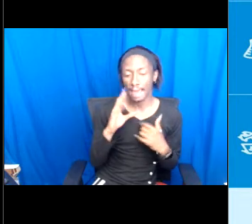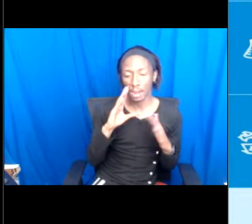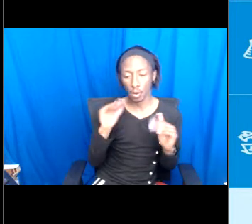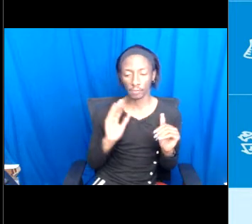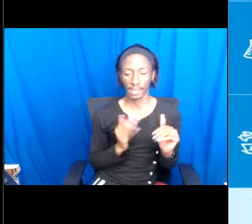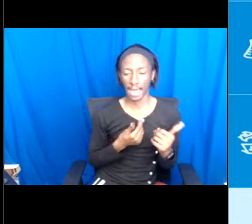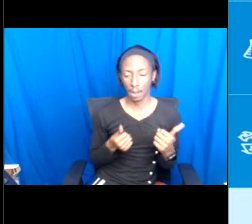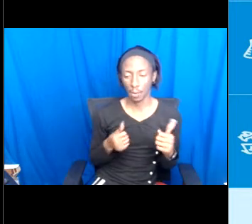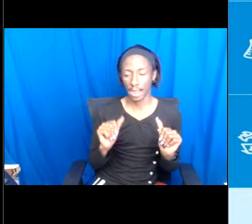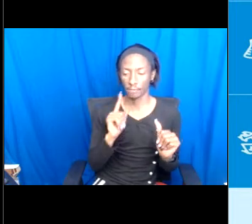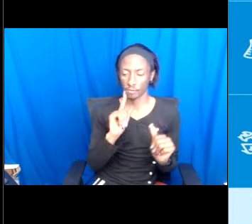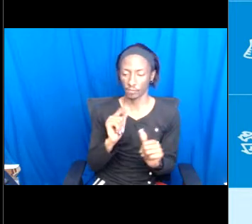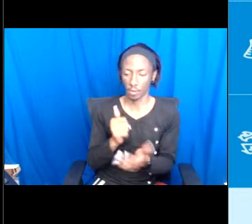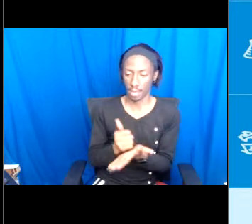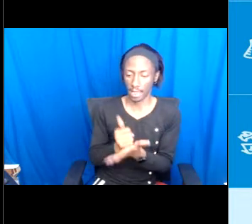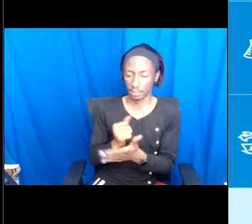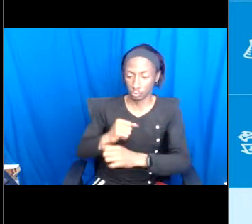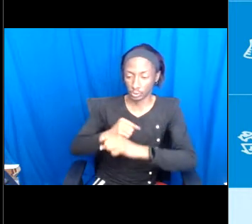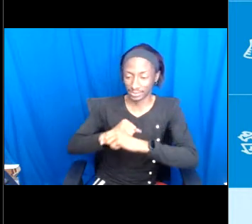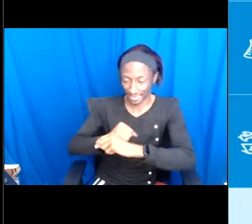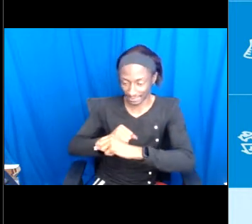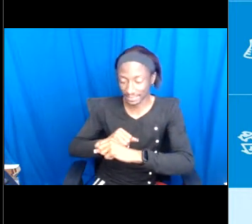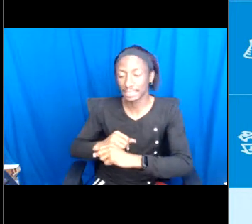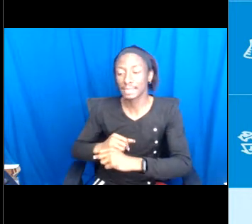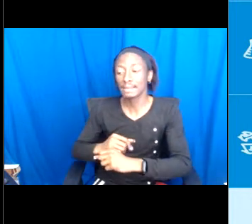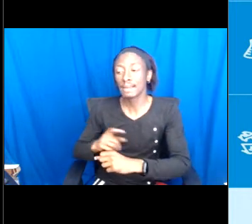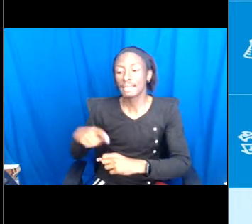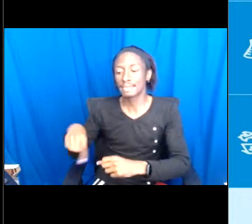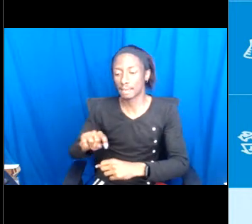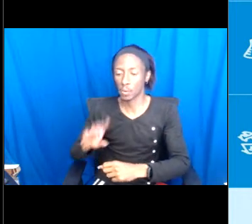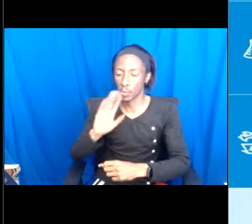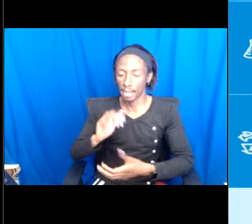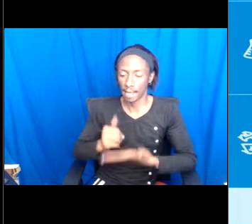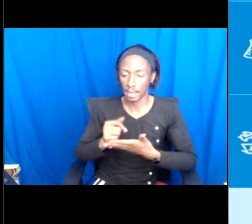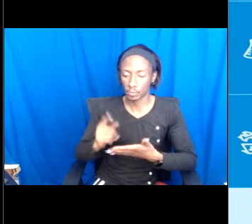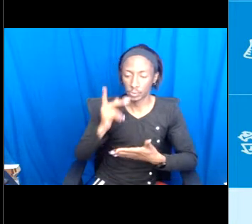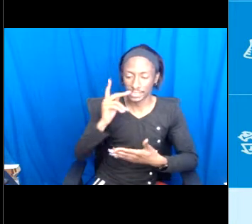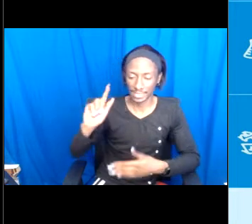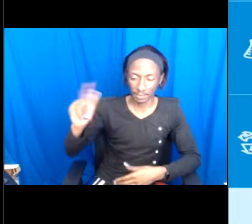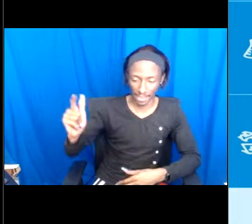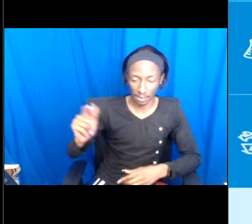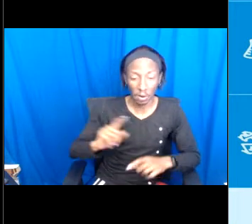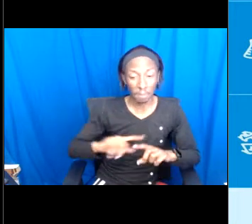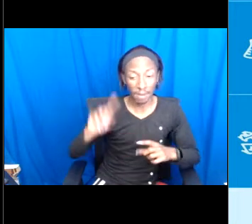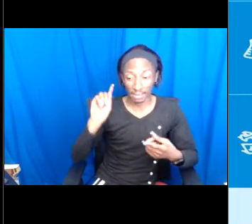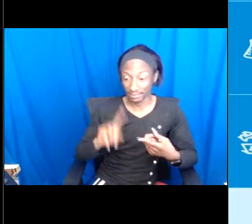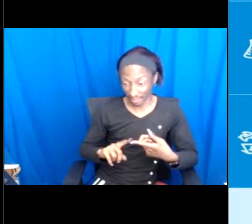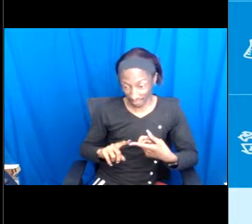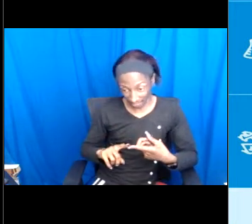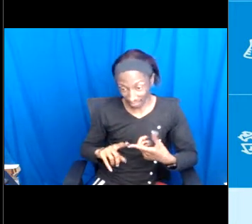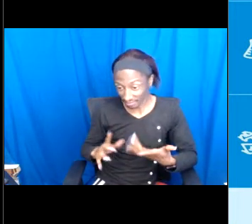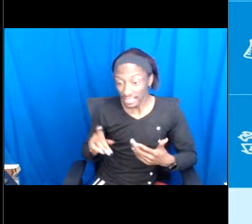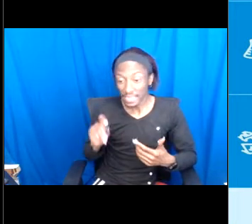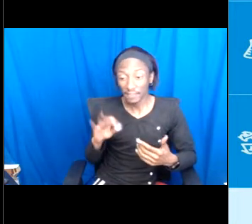Sorry, to protect them will enable you to see them in the future. But until then if you find yourself in the DC area,